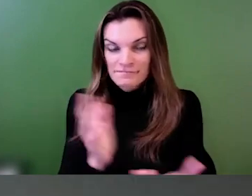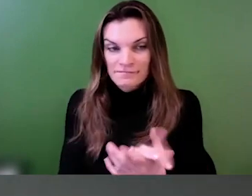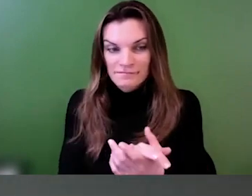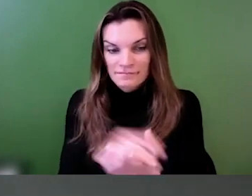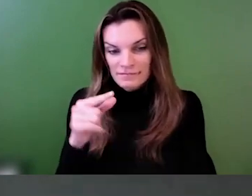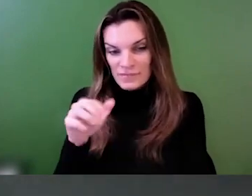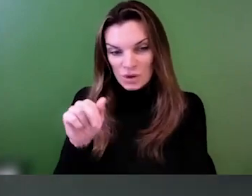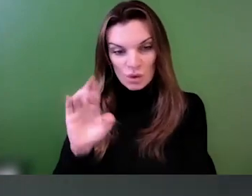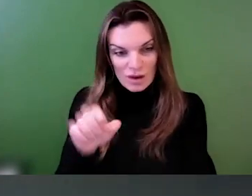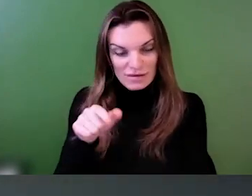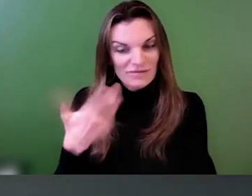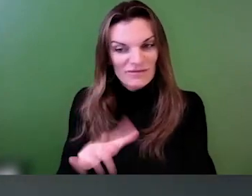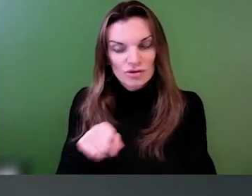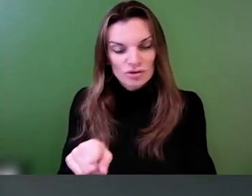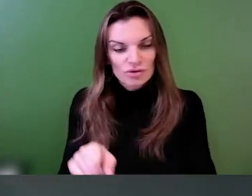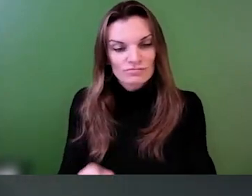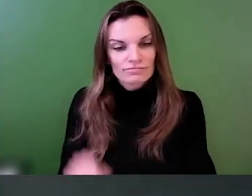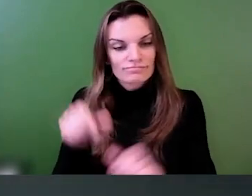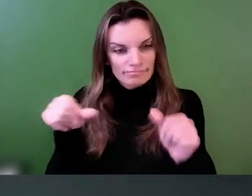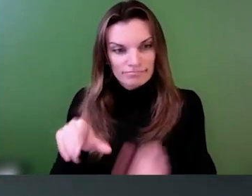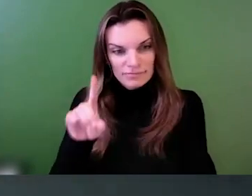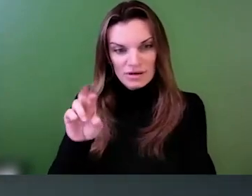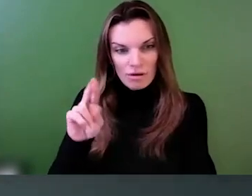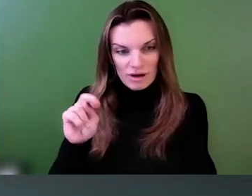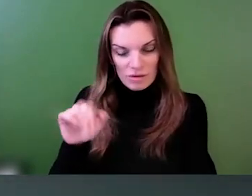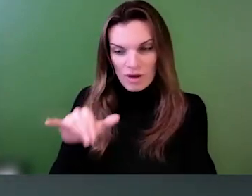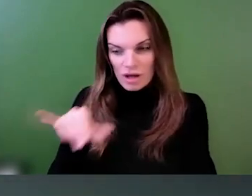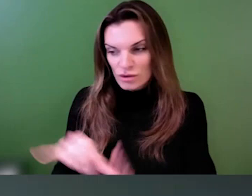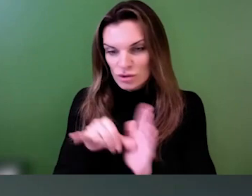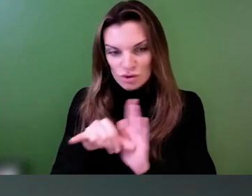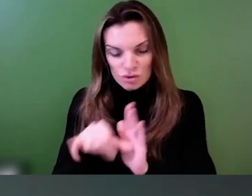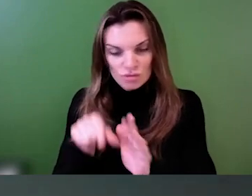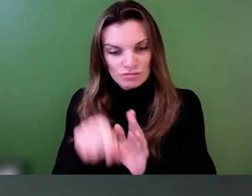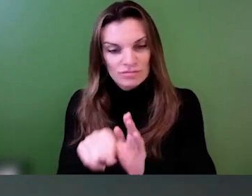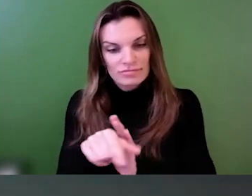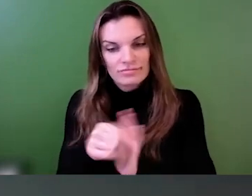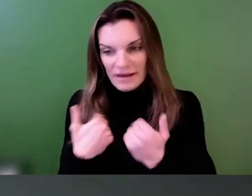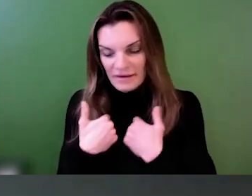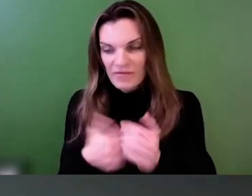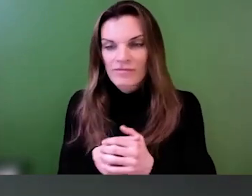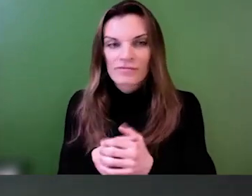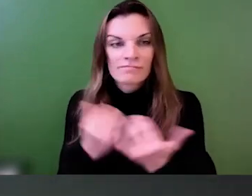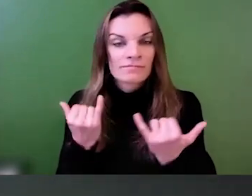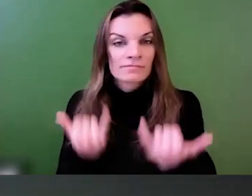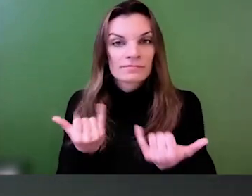Grace has posted the DRNY's YouTube channel in the chat as